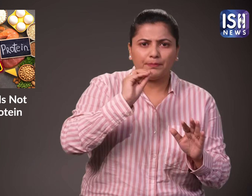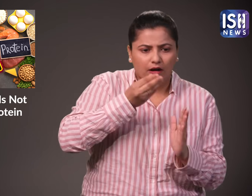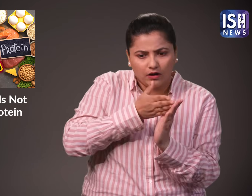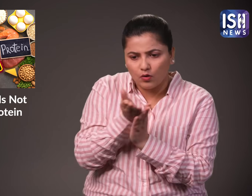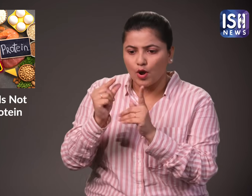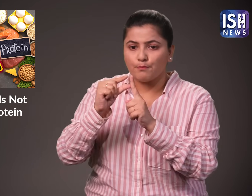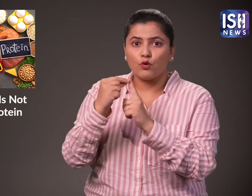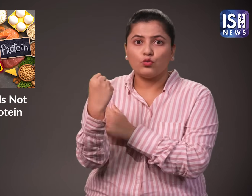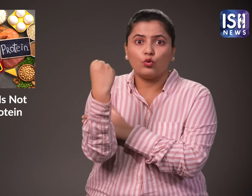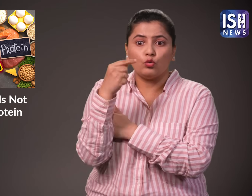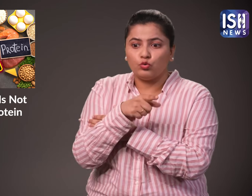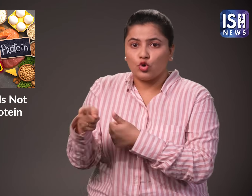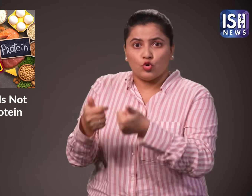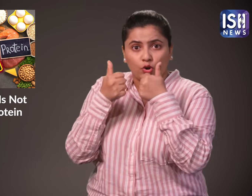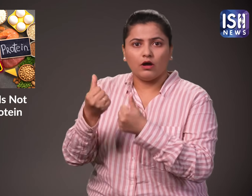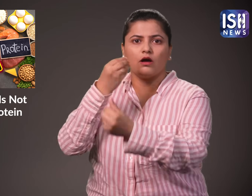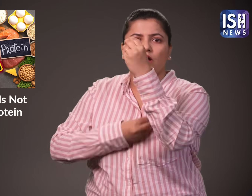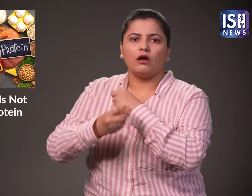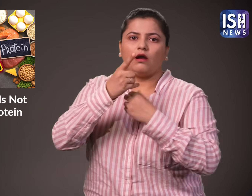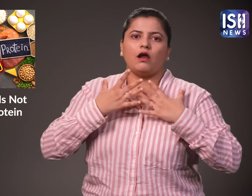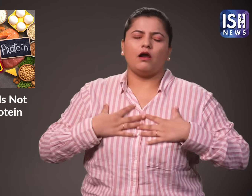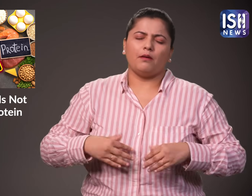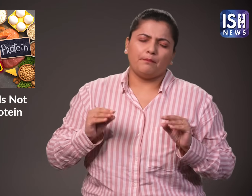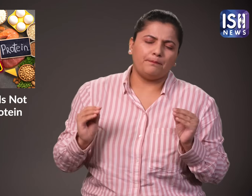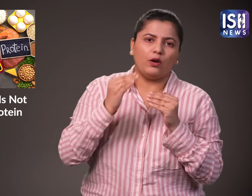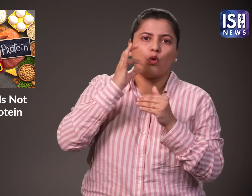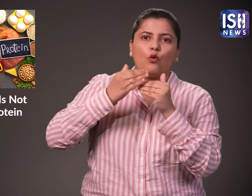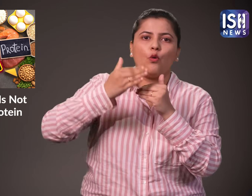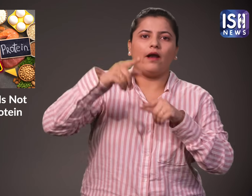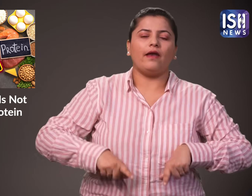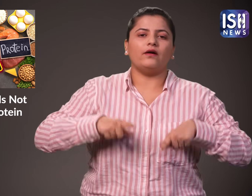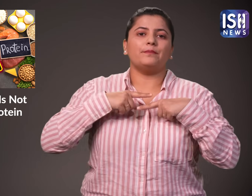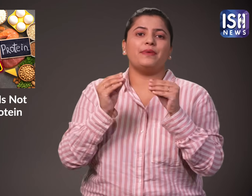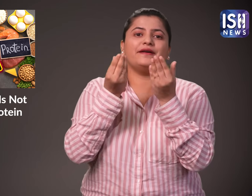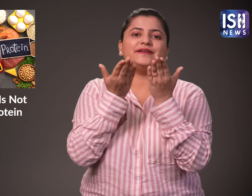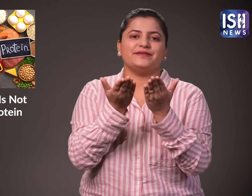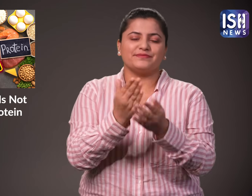Instead, ensure adequate protein intake to support long-term health.